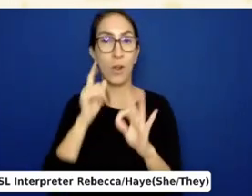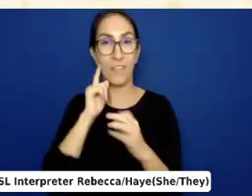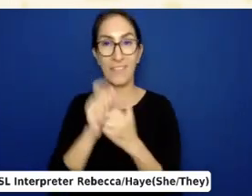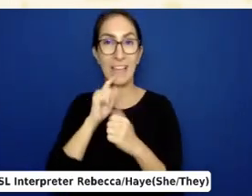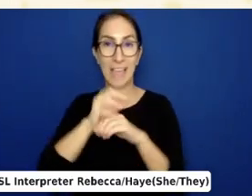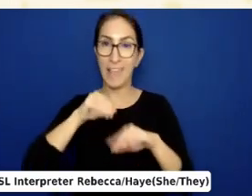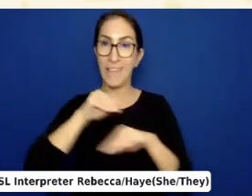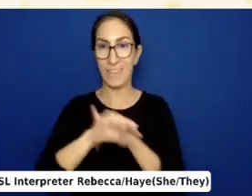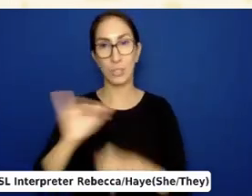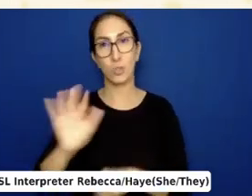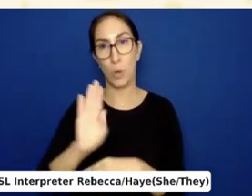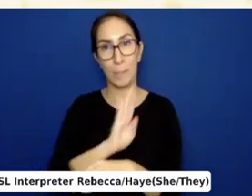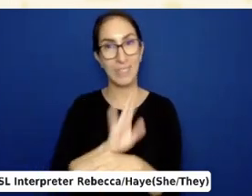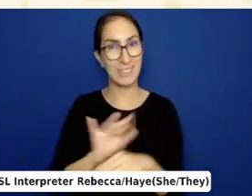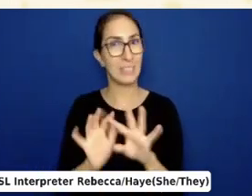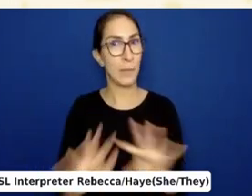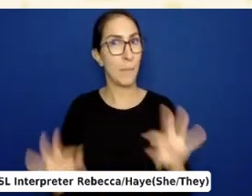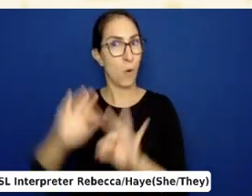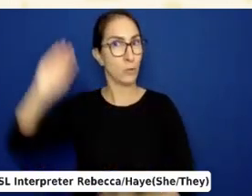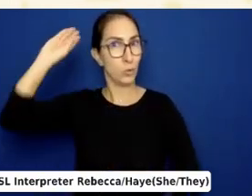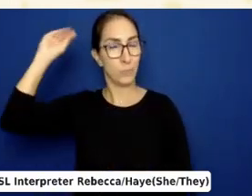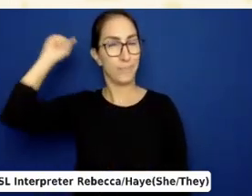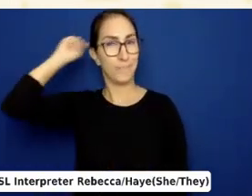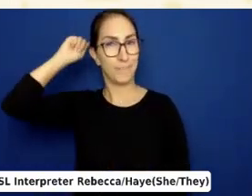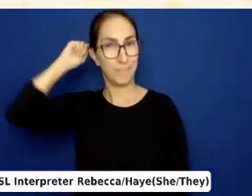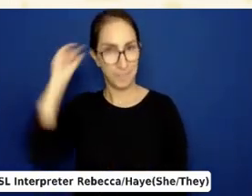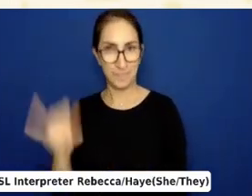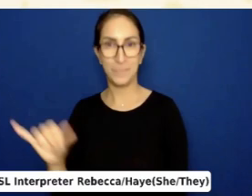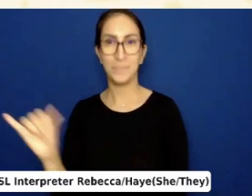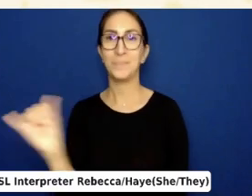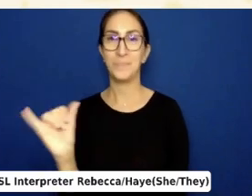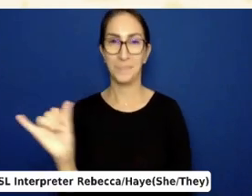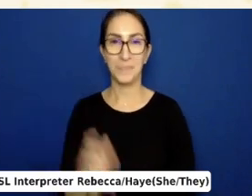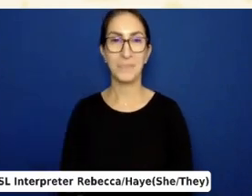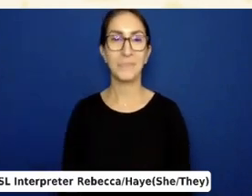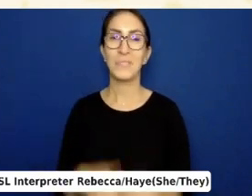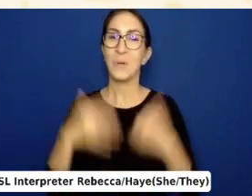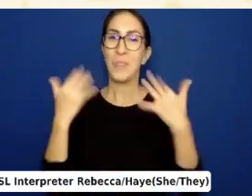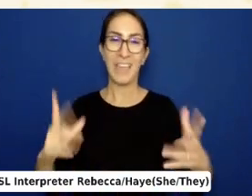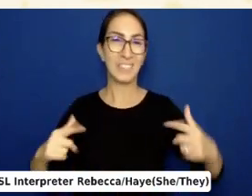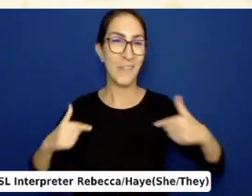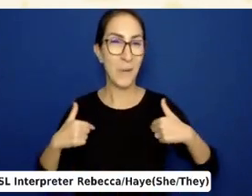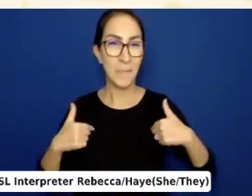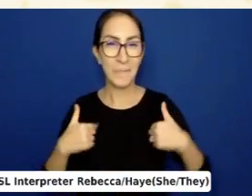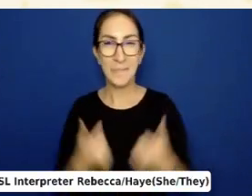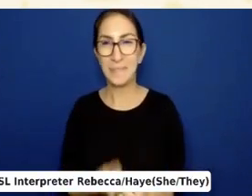That’s all for me. I guess I just concluded right on time.